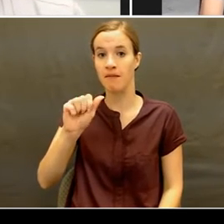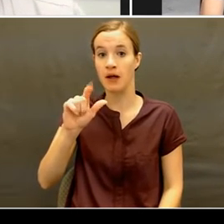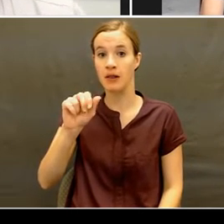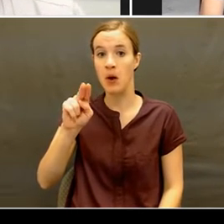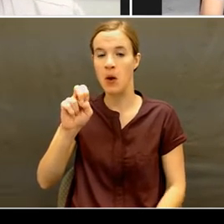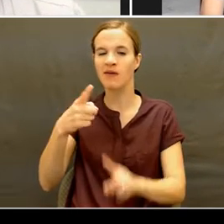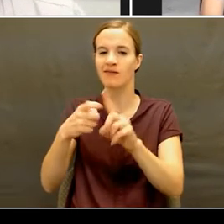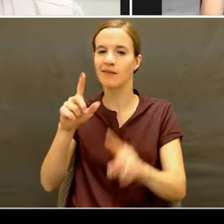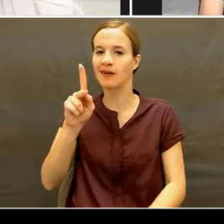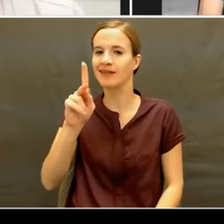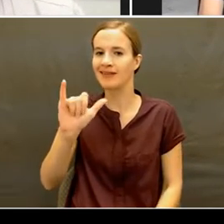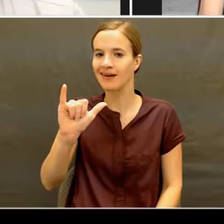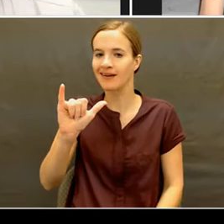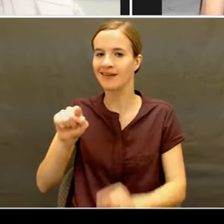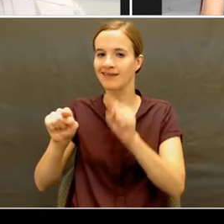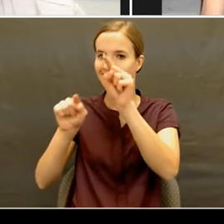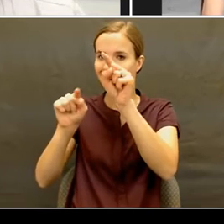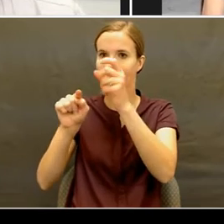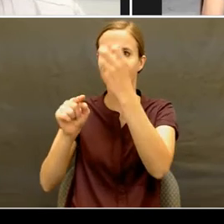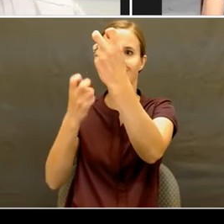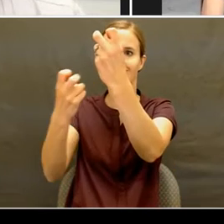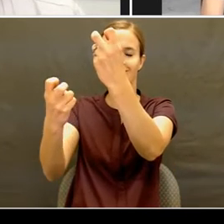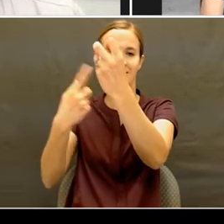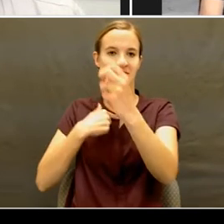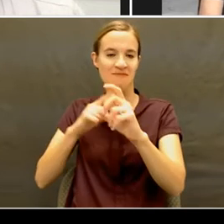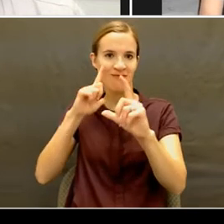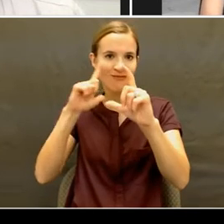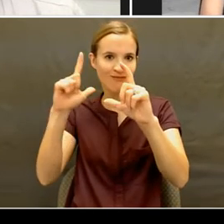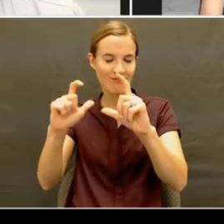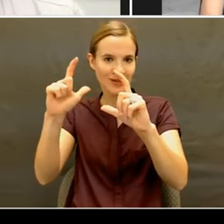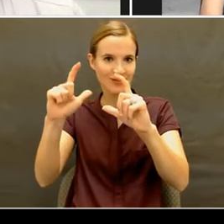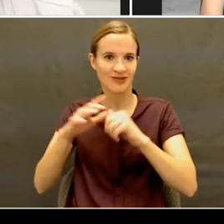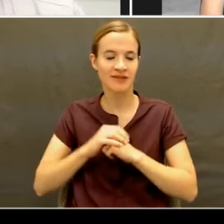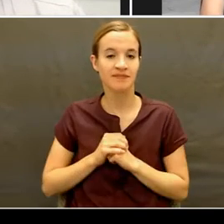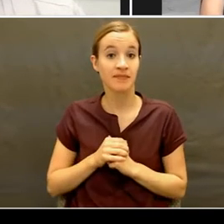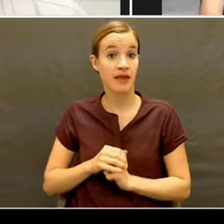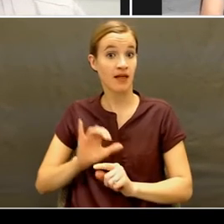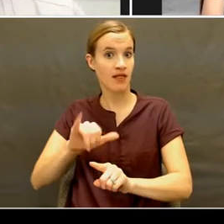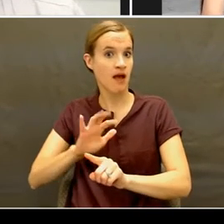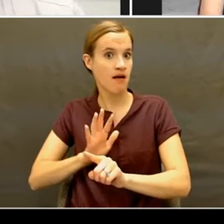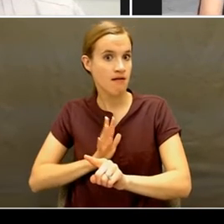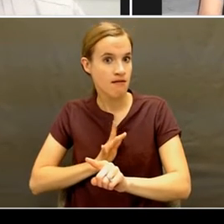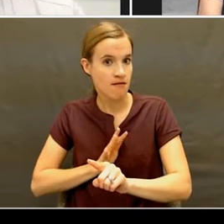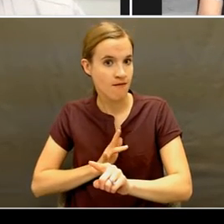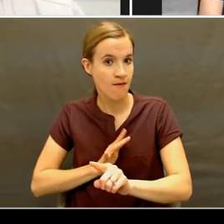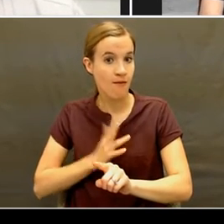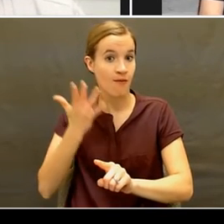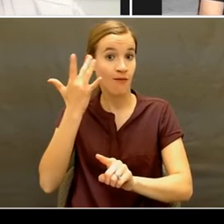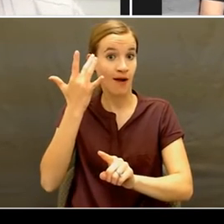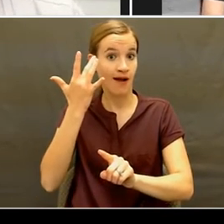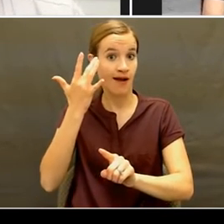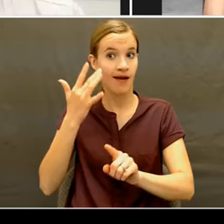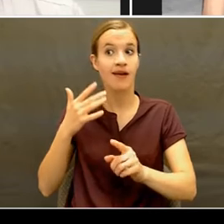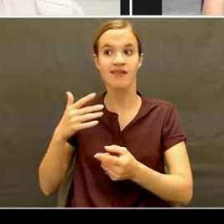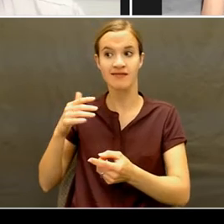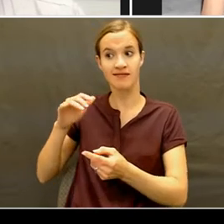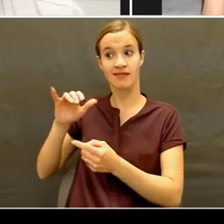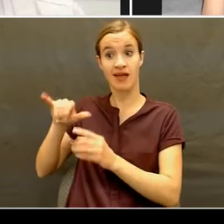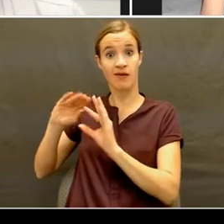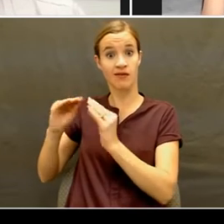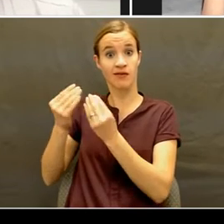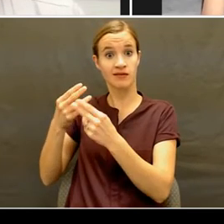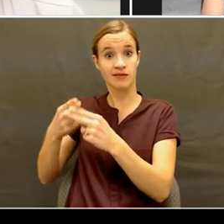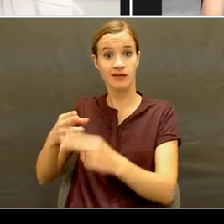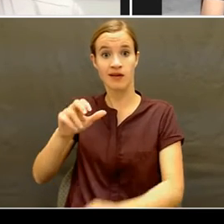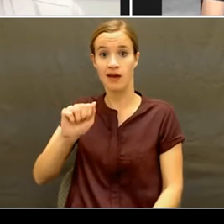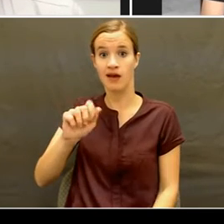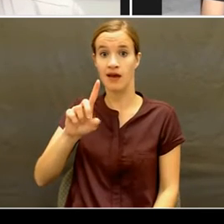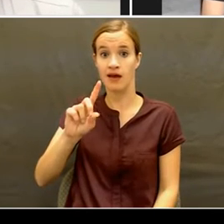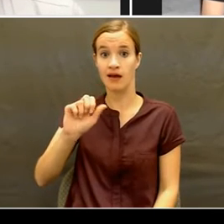of the neat things about Adapt and a lot of organizations that did come from all over the